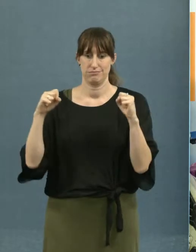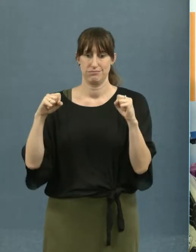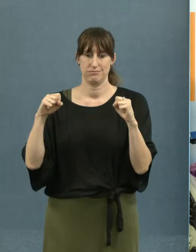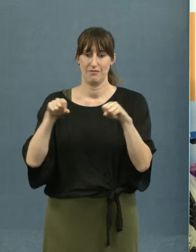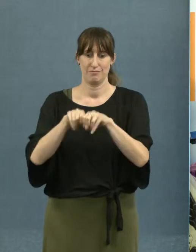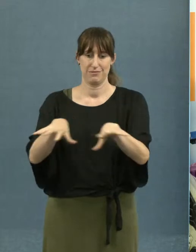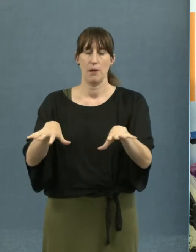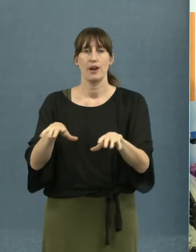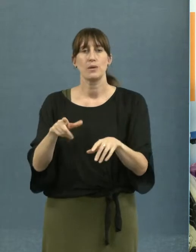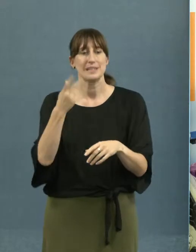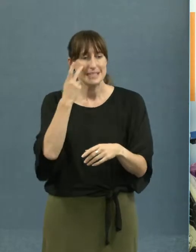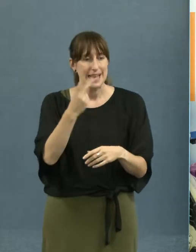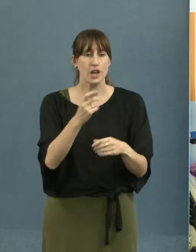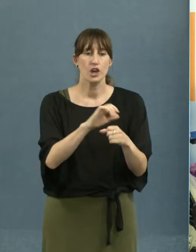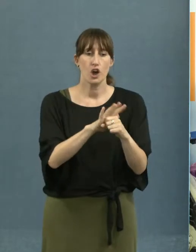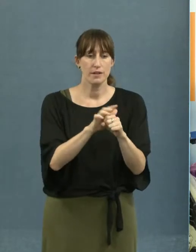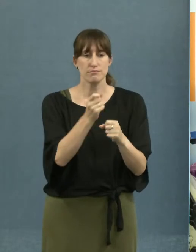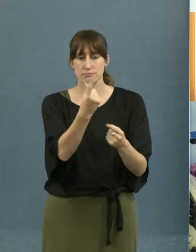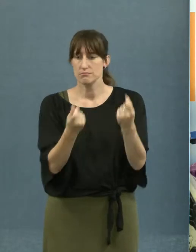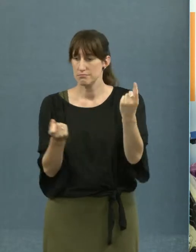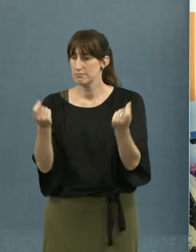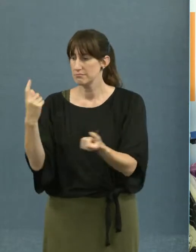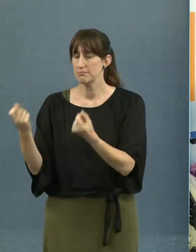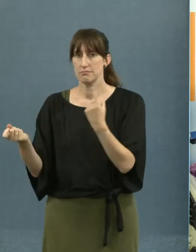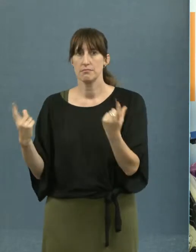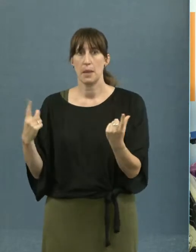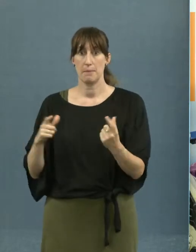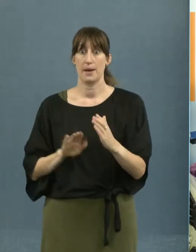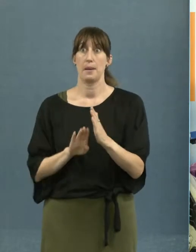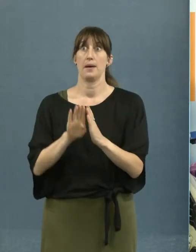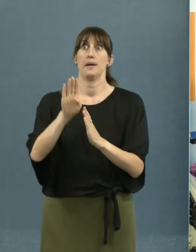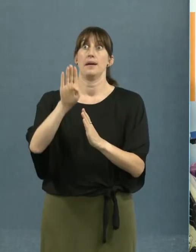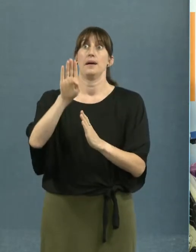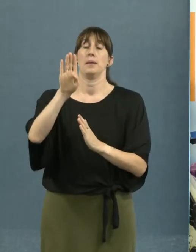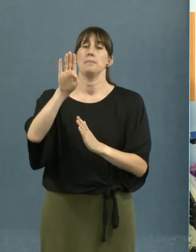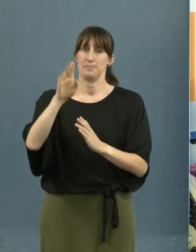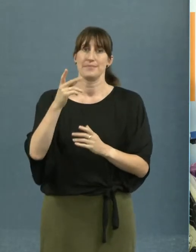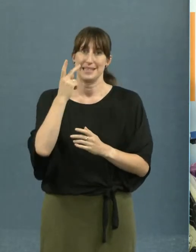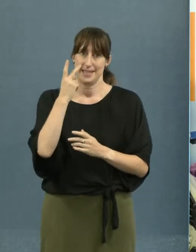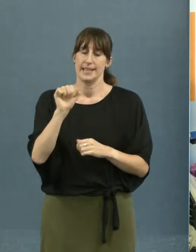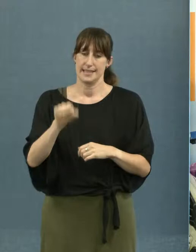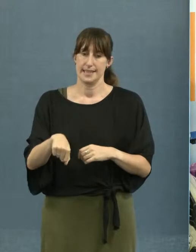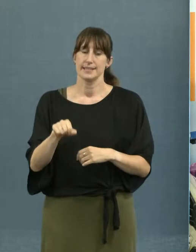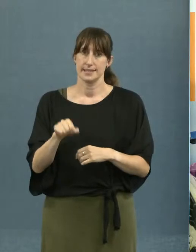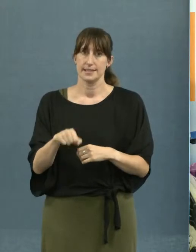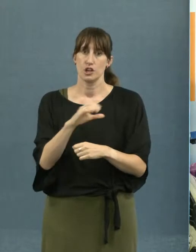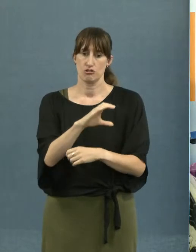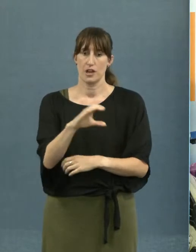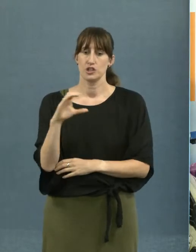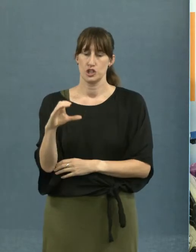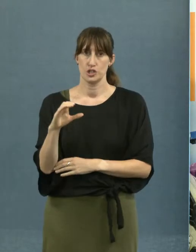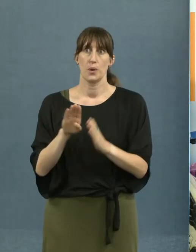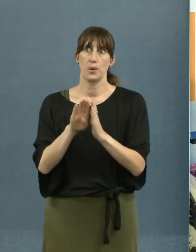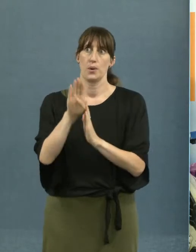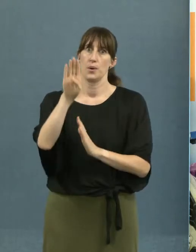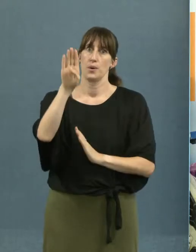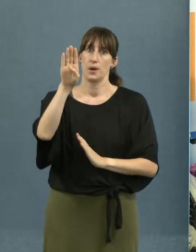elsewhere in the country but certainly in terms of a spike or a peak, we're certainly seeing a peak in Christchurch